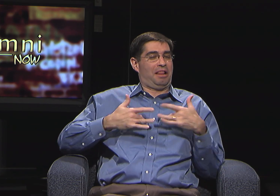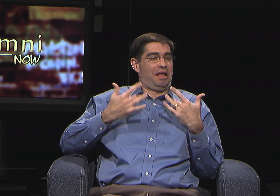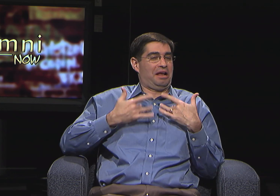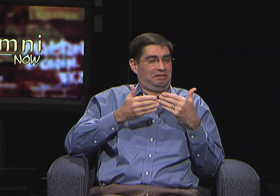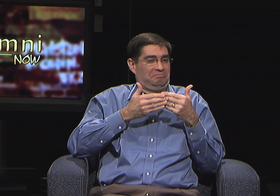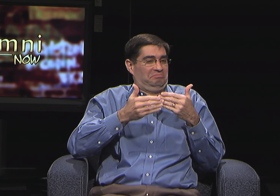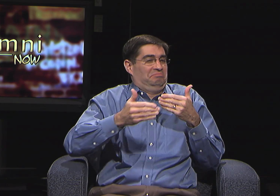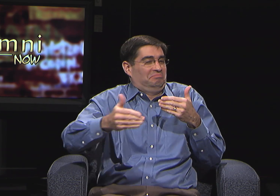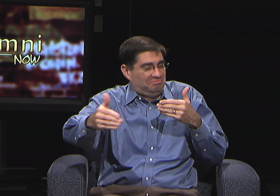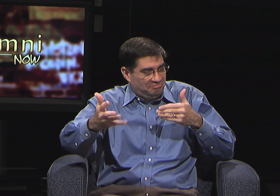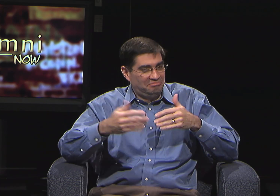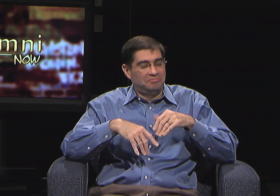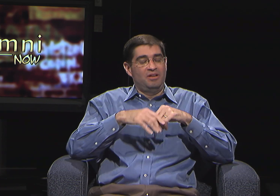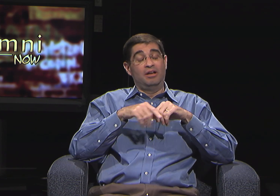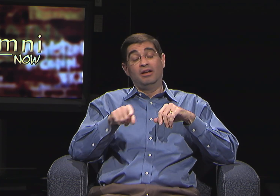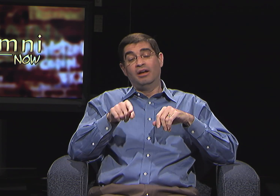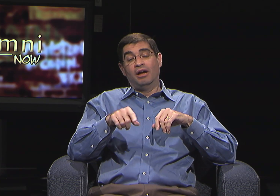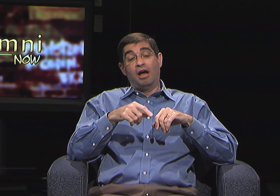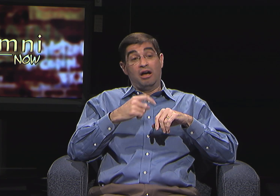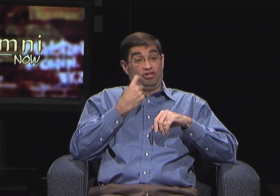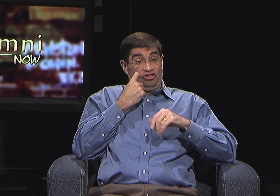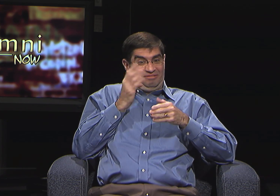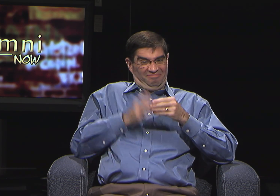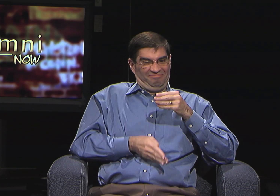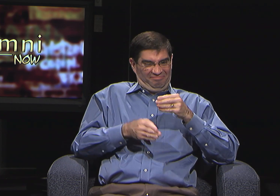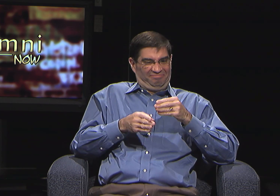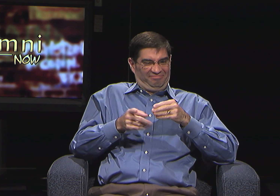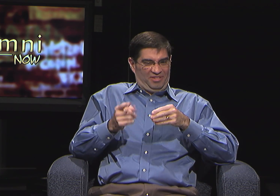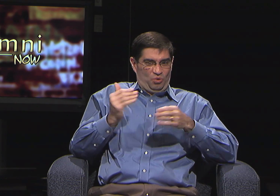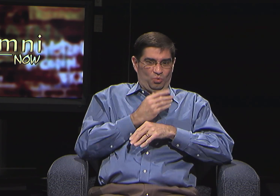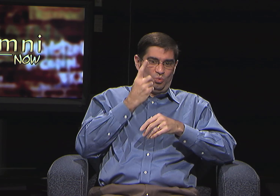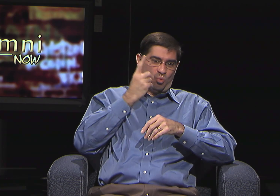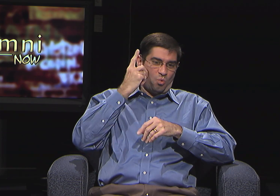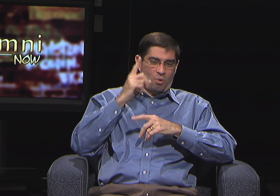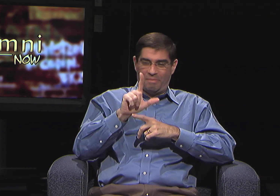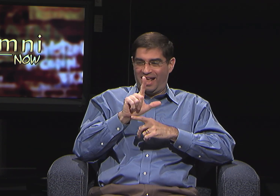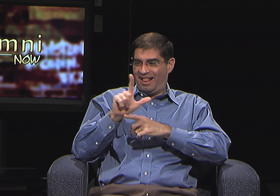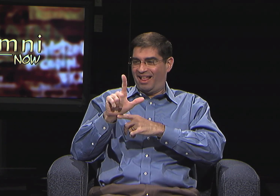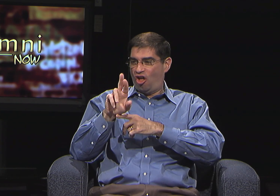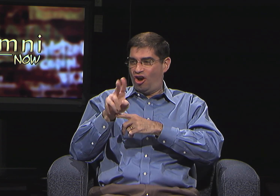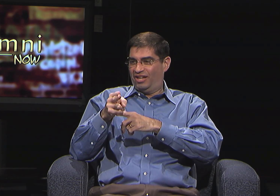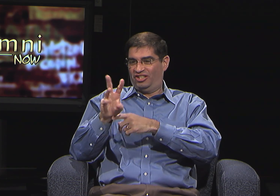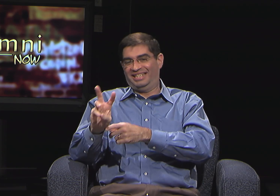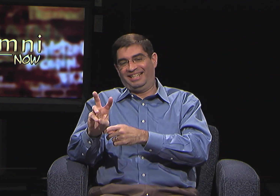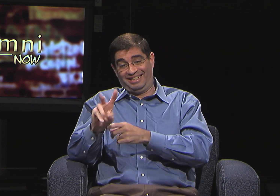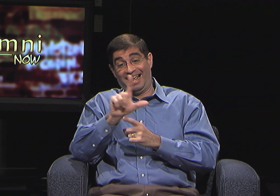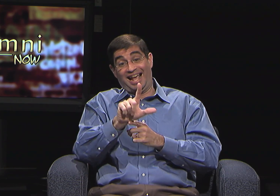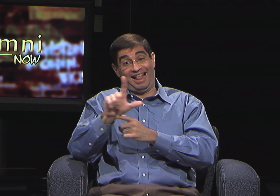We just finished the new residence hall, the LLRH6.